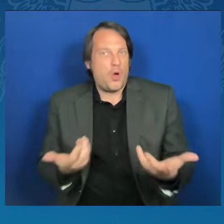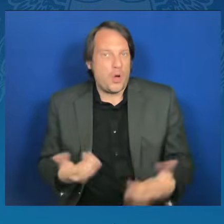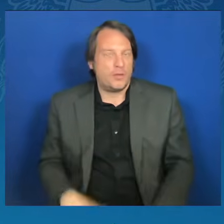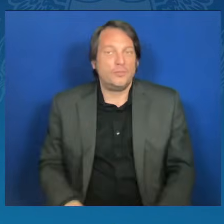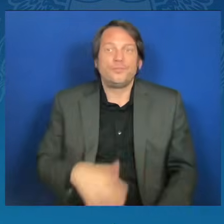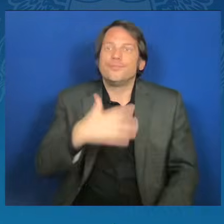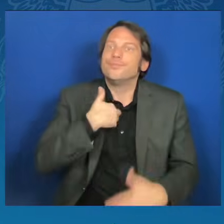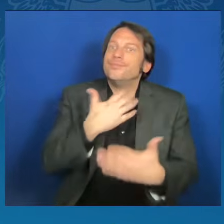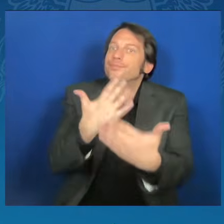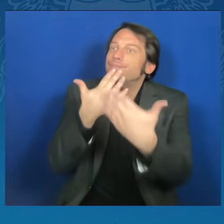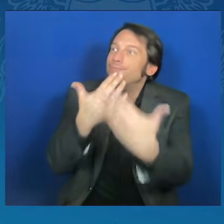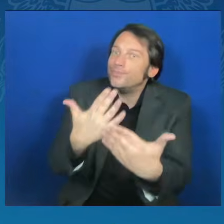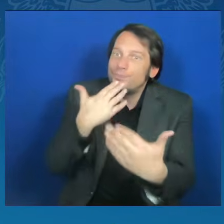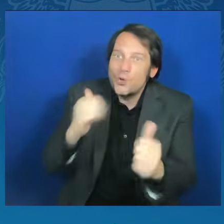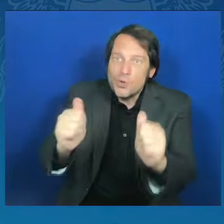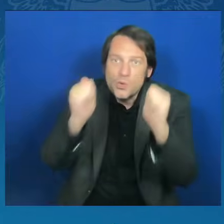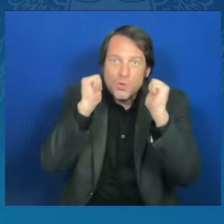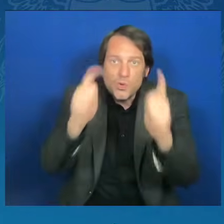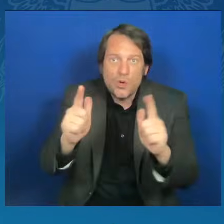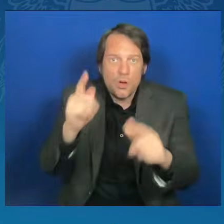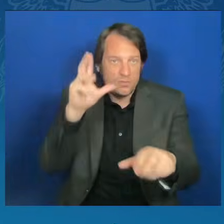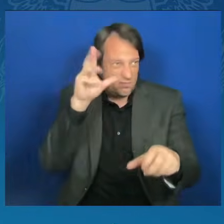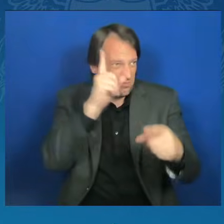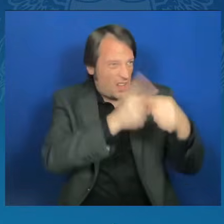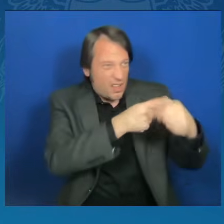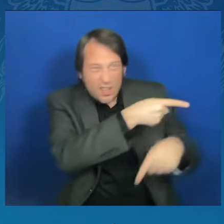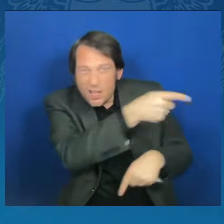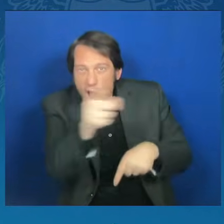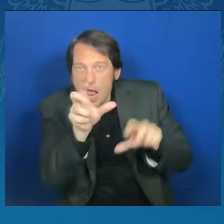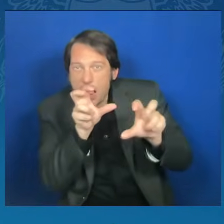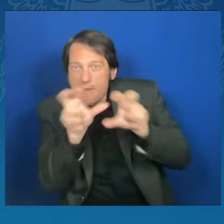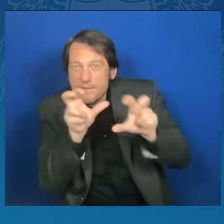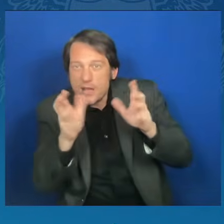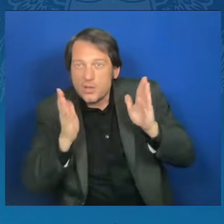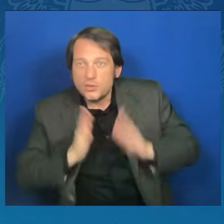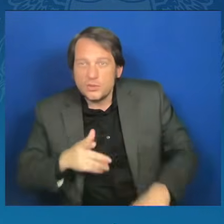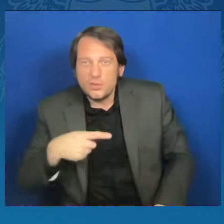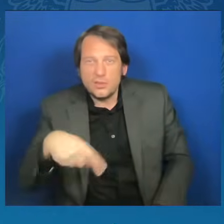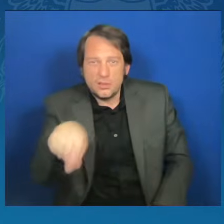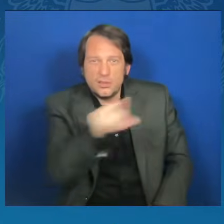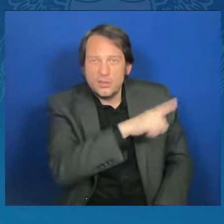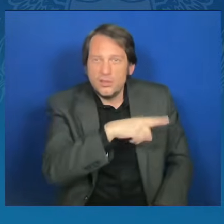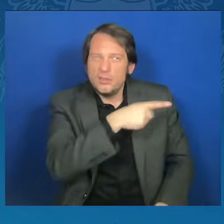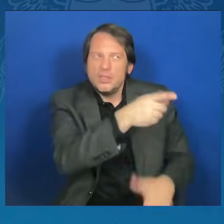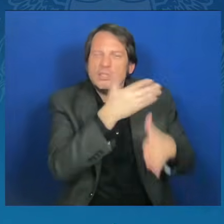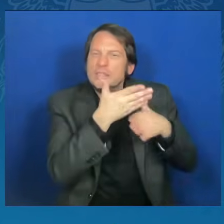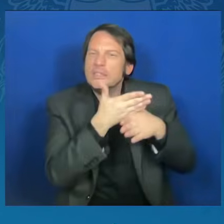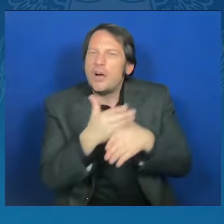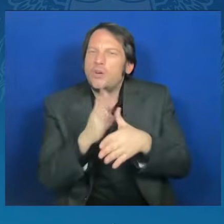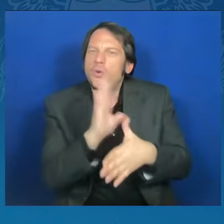I -- I was so happy to share your stories and -- and to know about your passion and your commitment